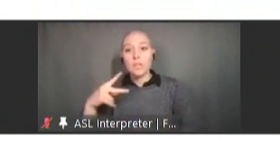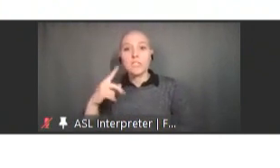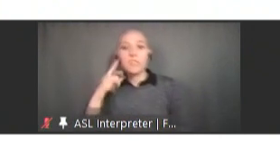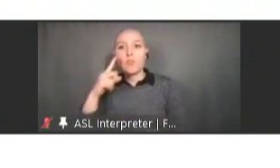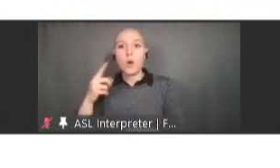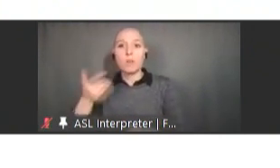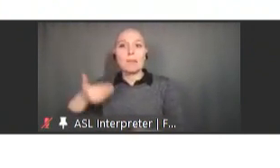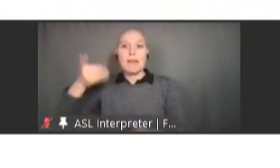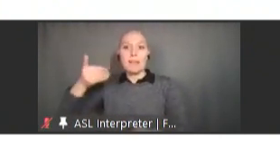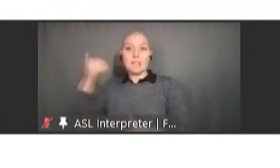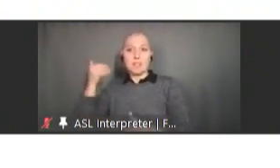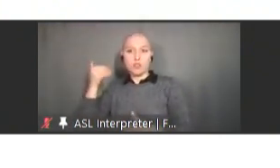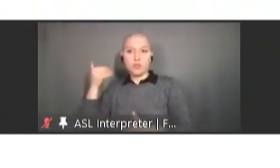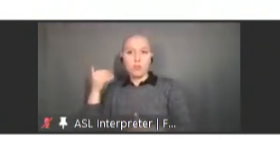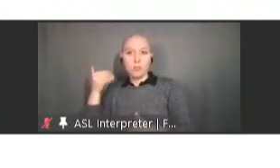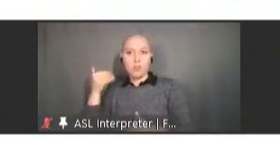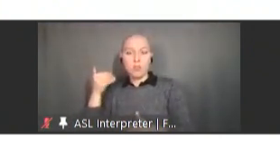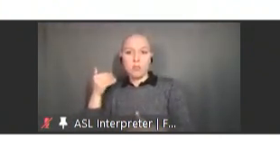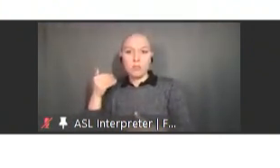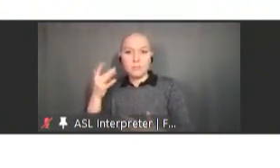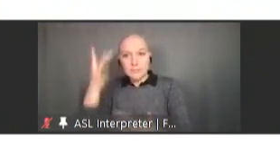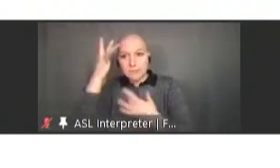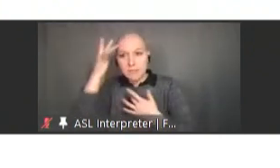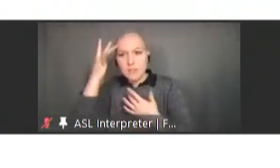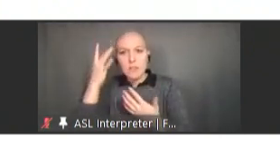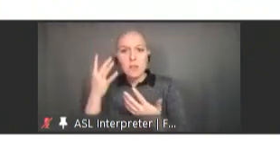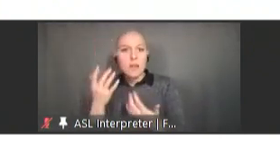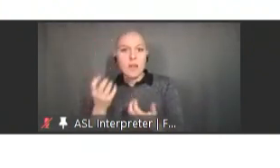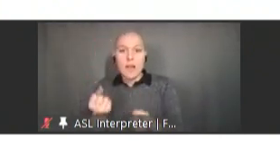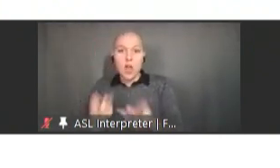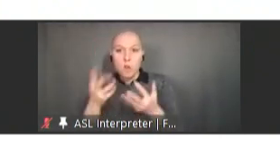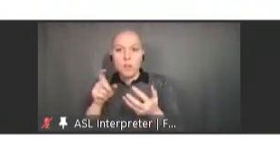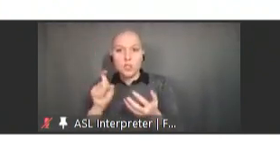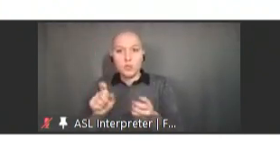If you're changing your assay for a newer variant, to what degree that there's -- that